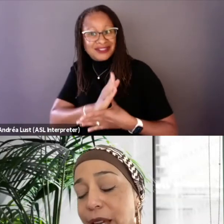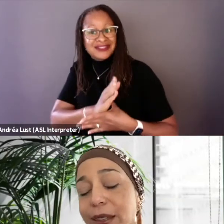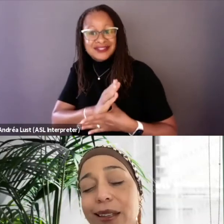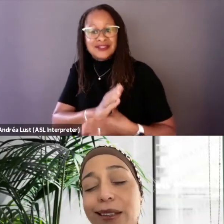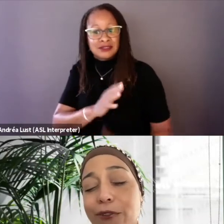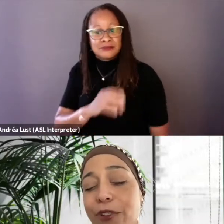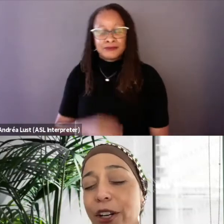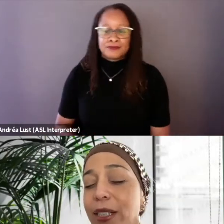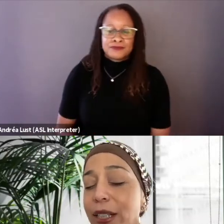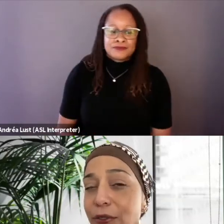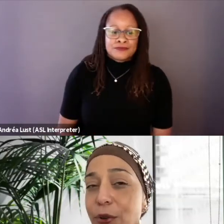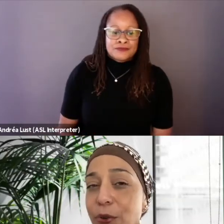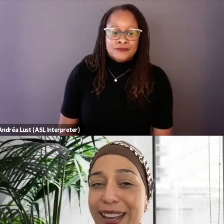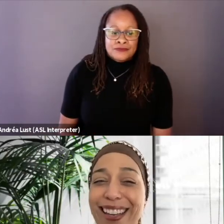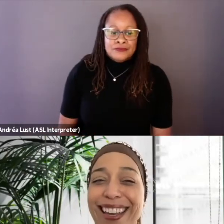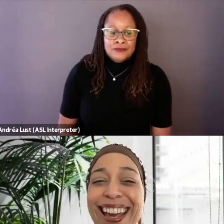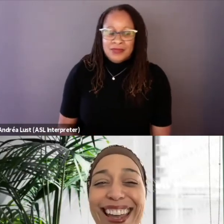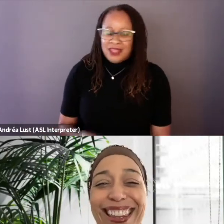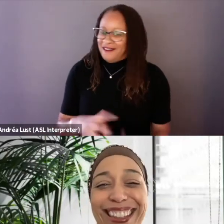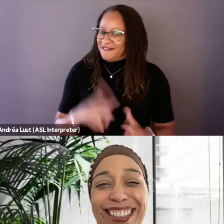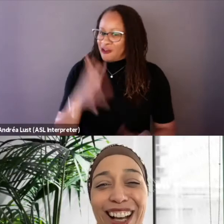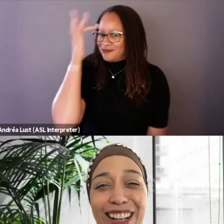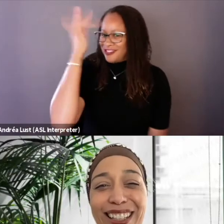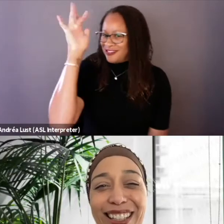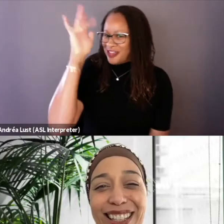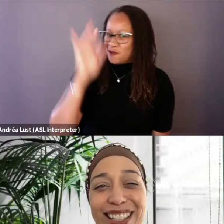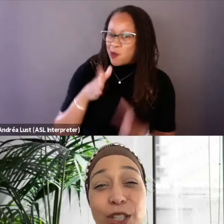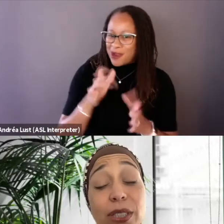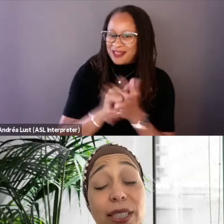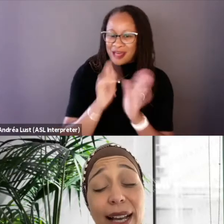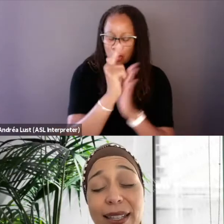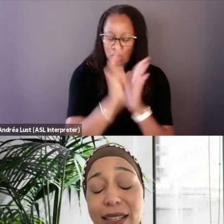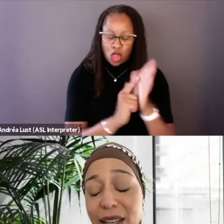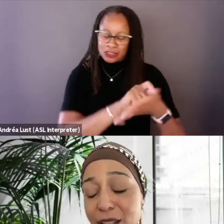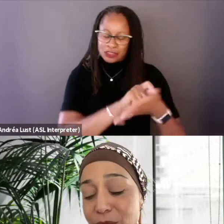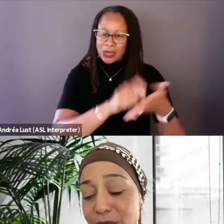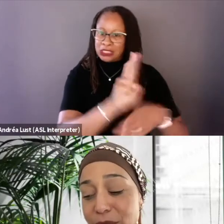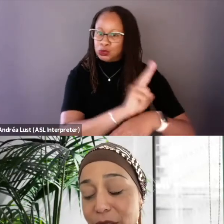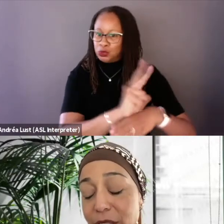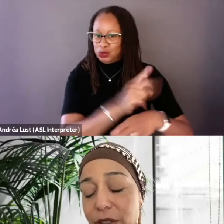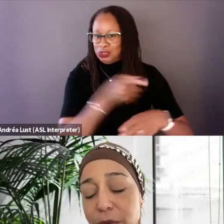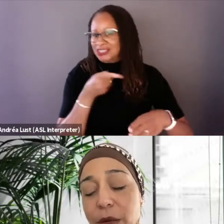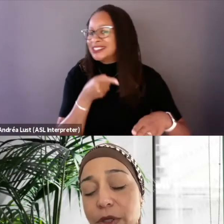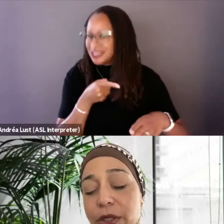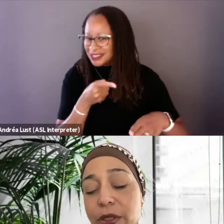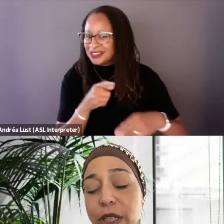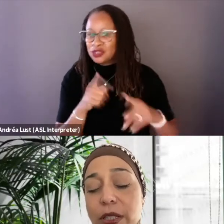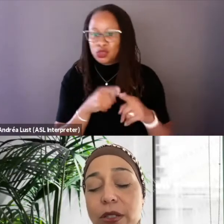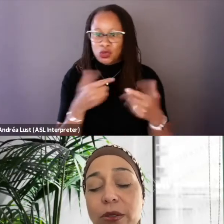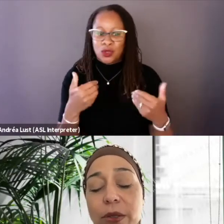And the very clever way that the law is utilized, you know, to be able to institute them.